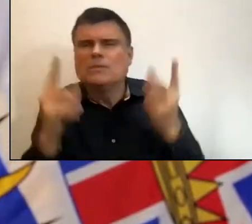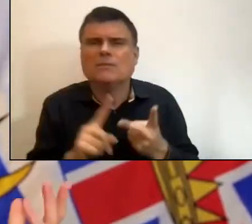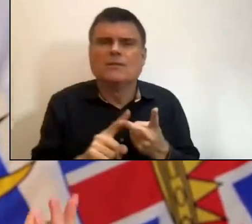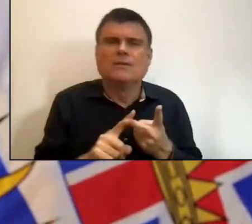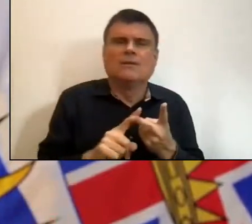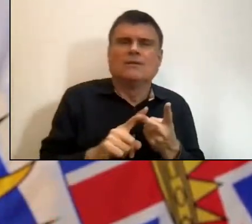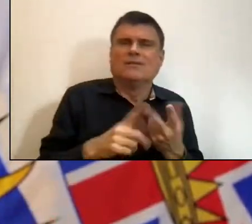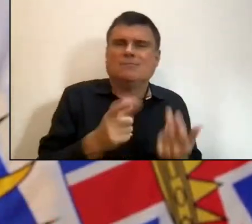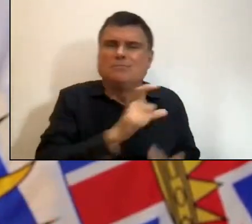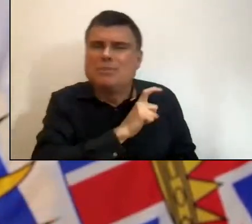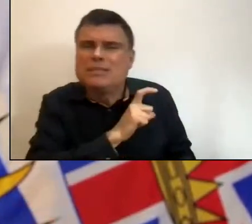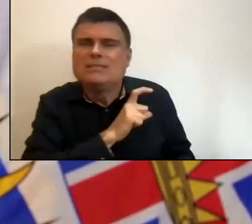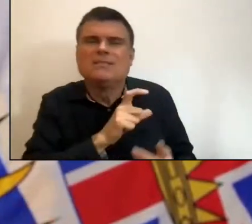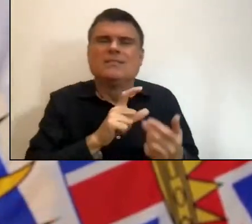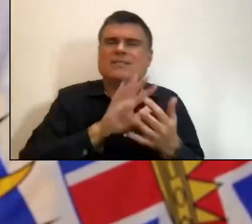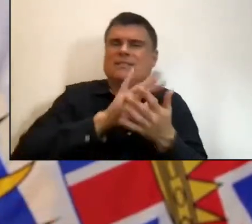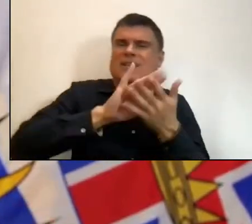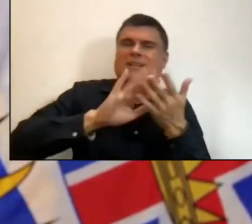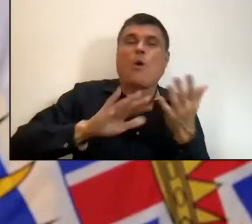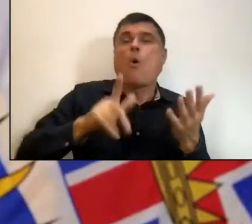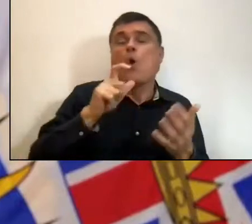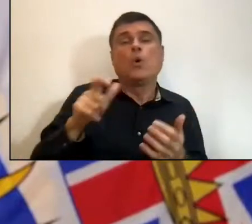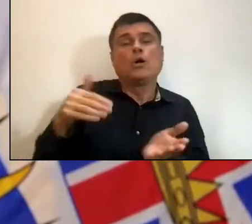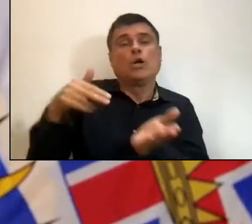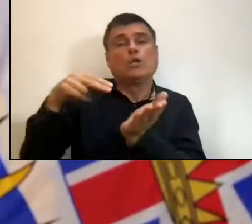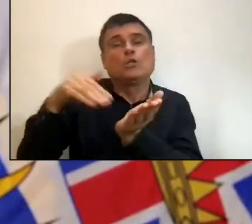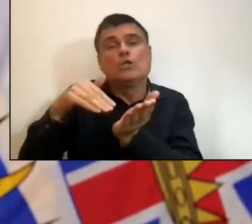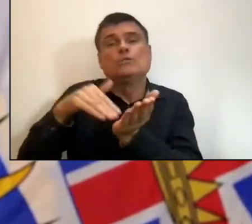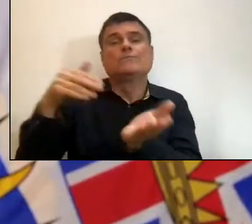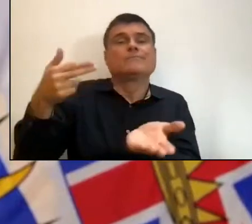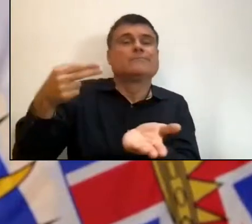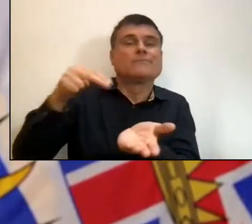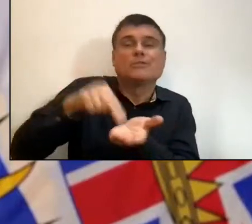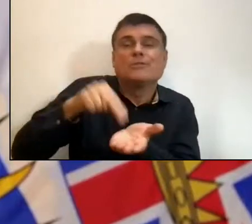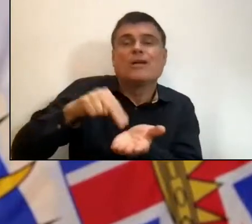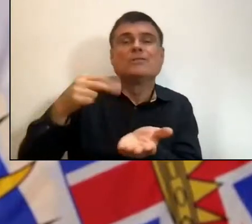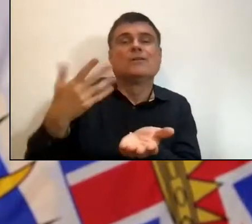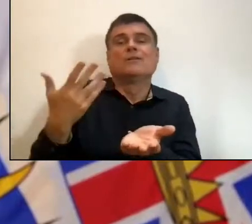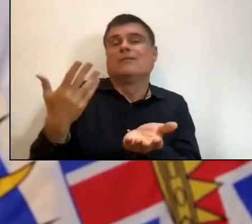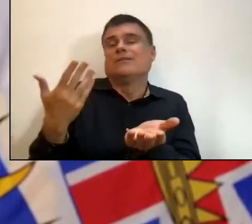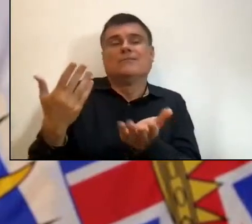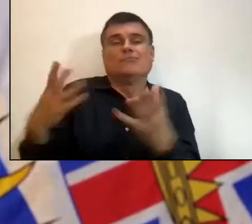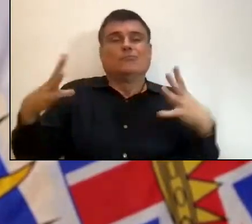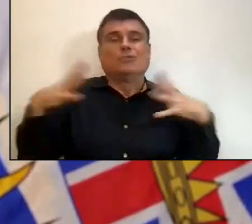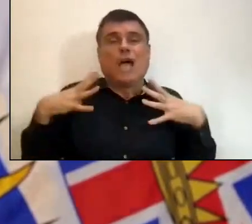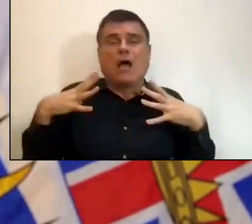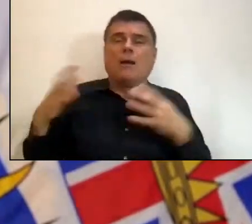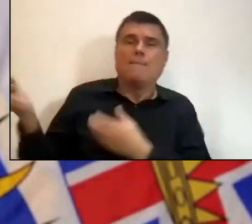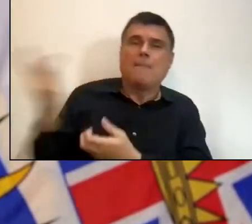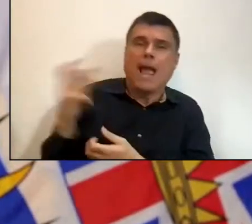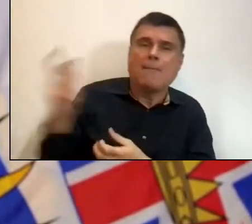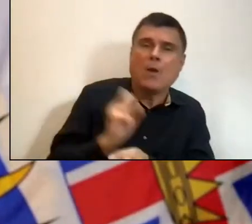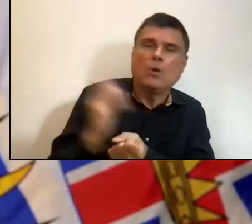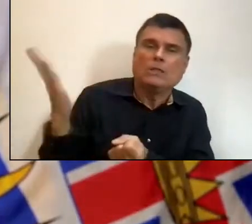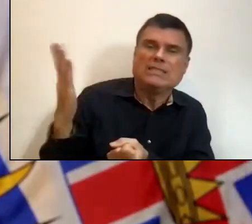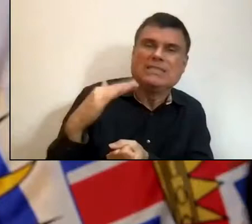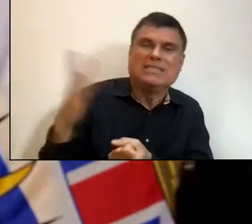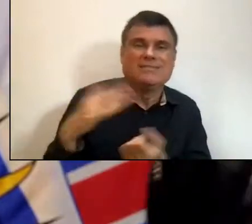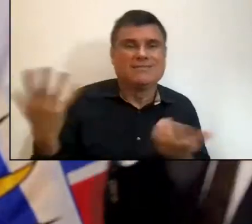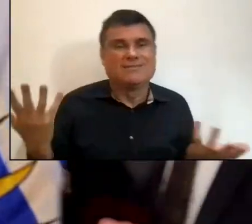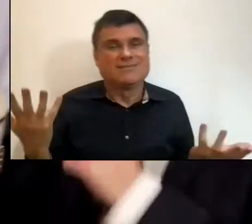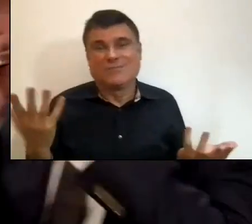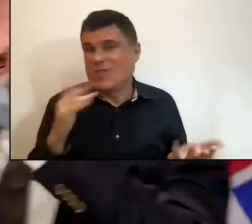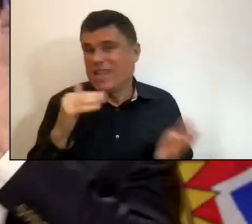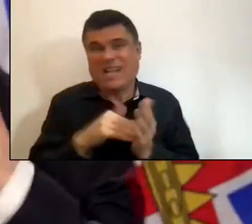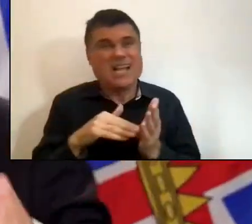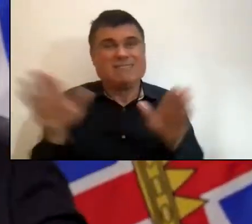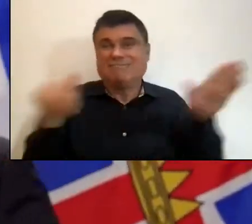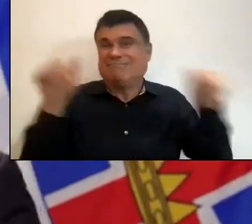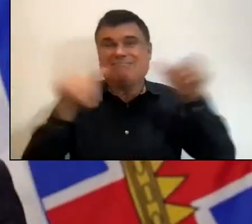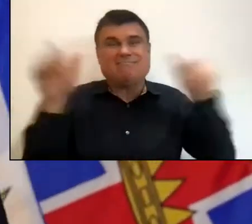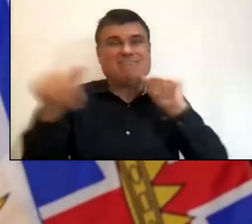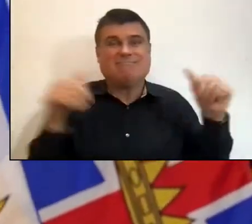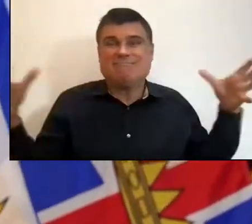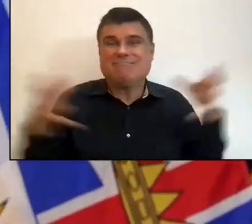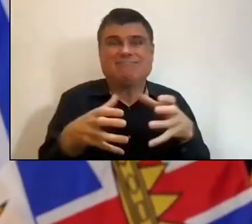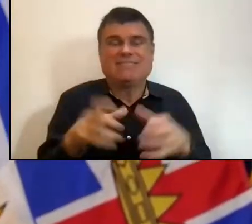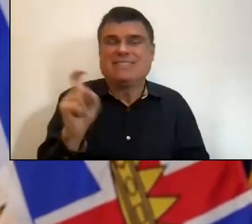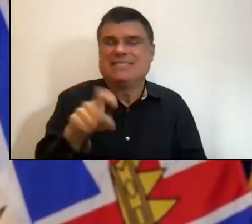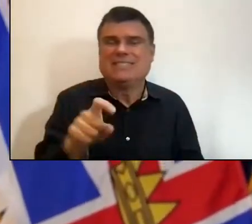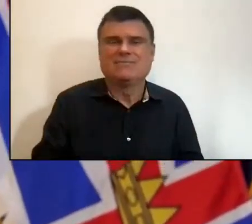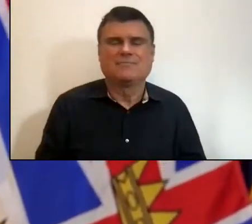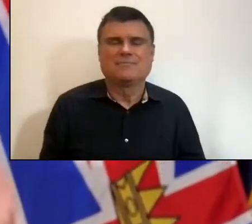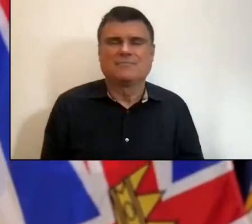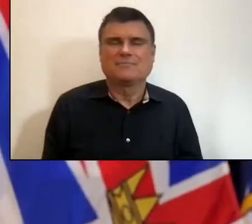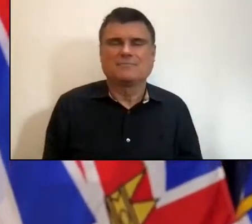I did a couple of weeks ago.